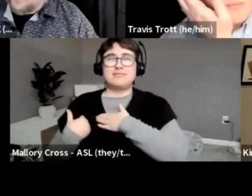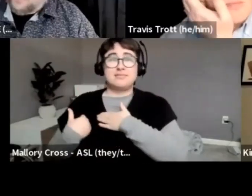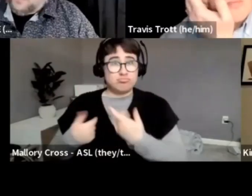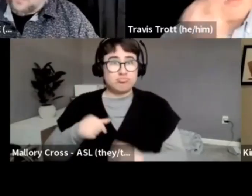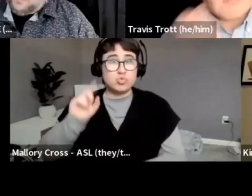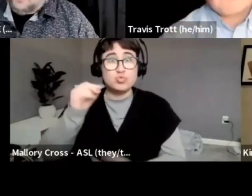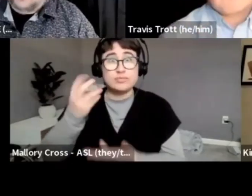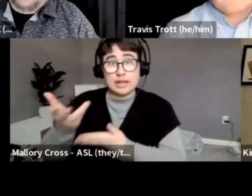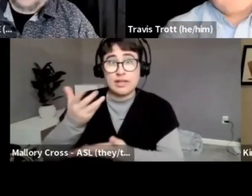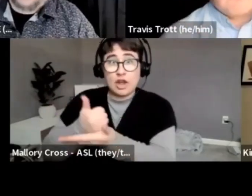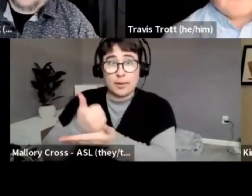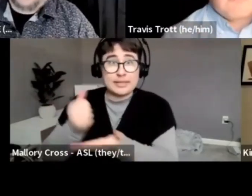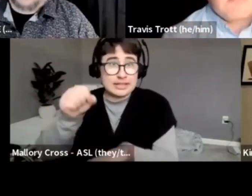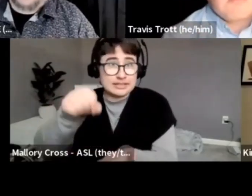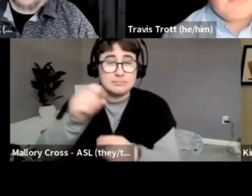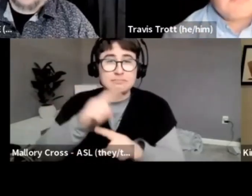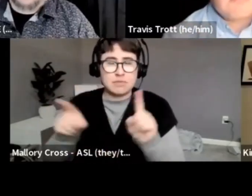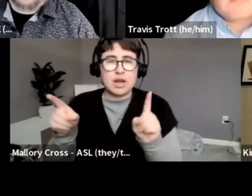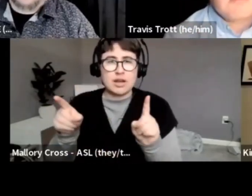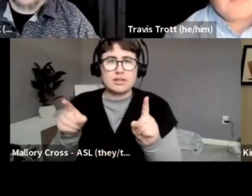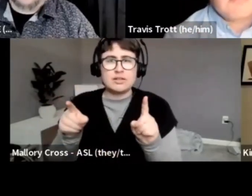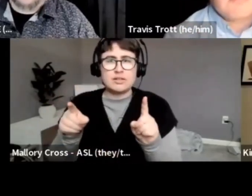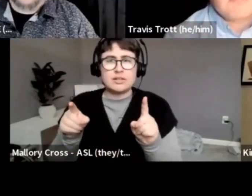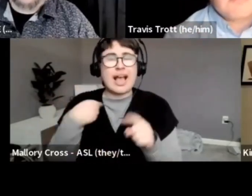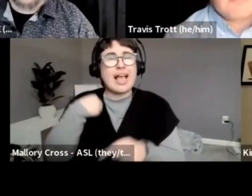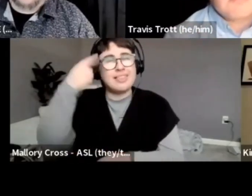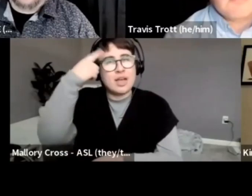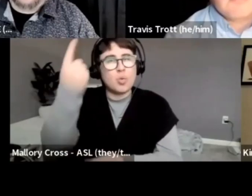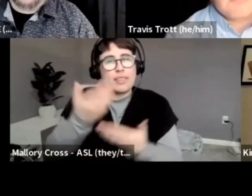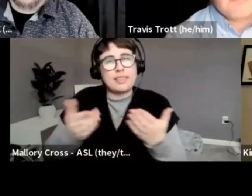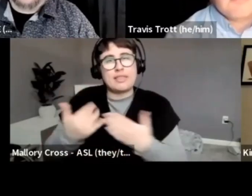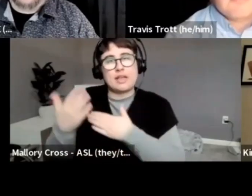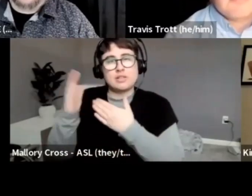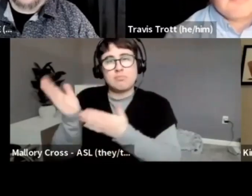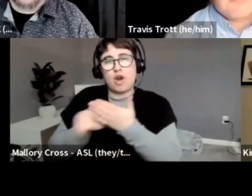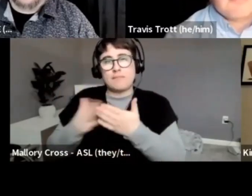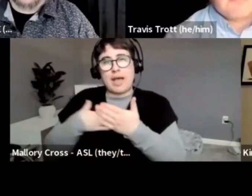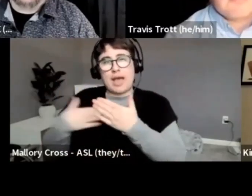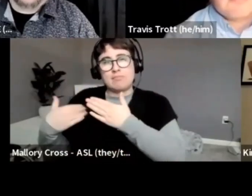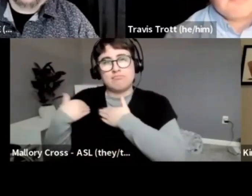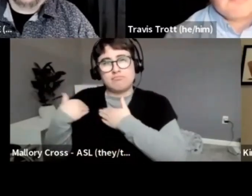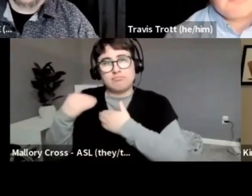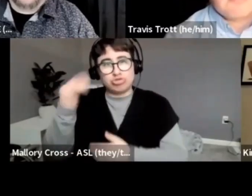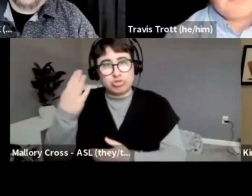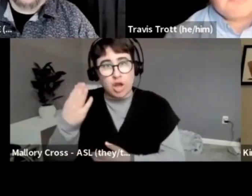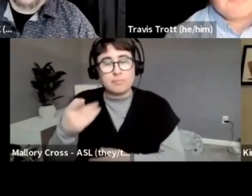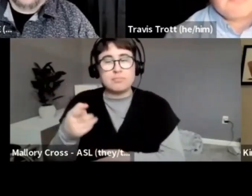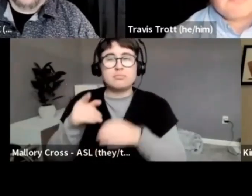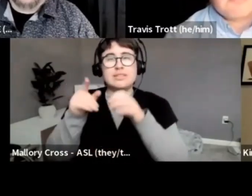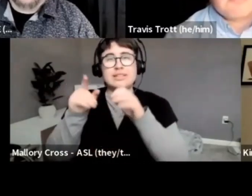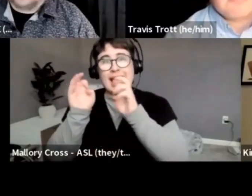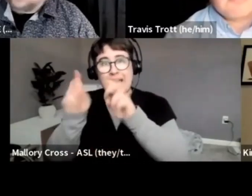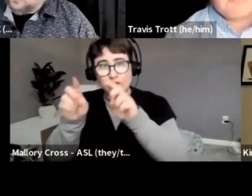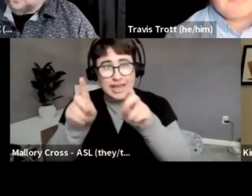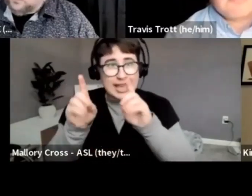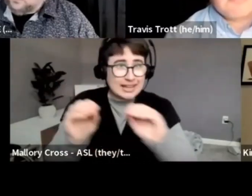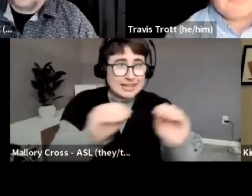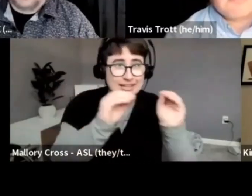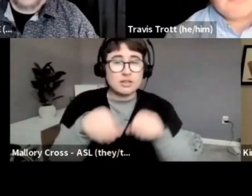And one of the things I think is part of my job is educating, working on advocacy,